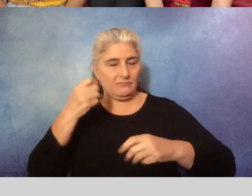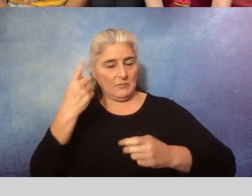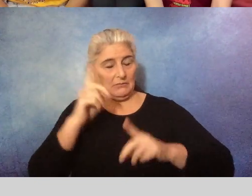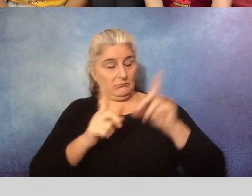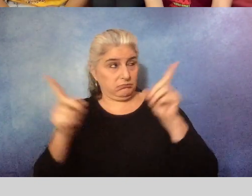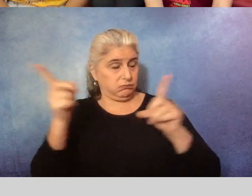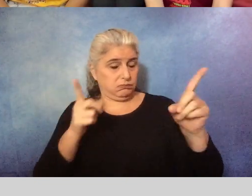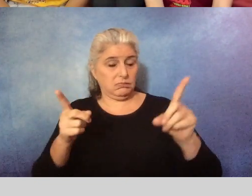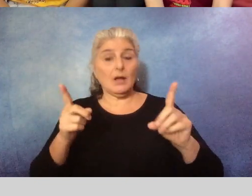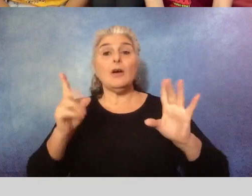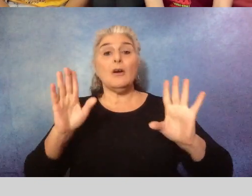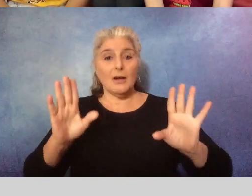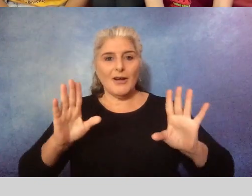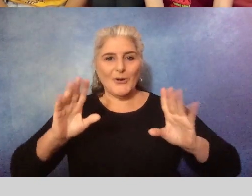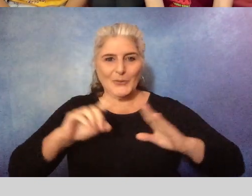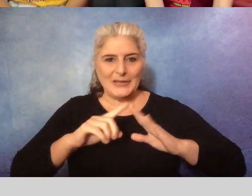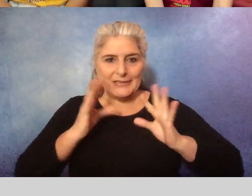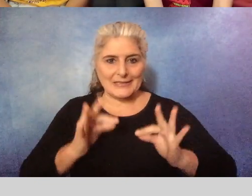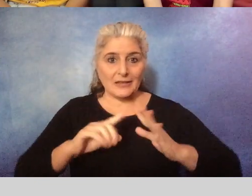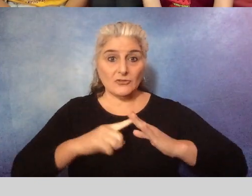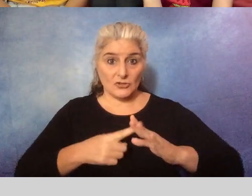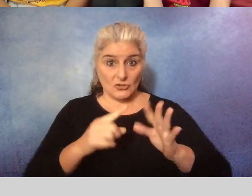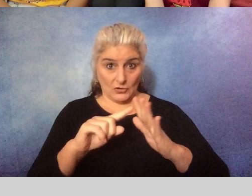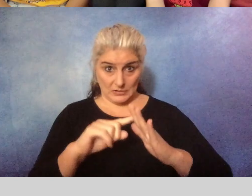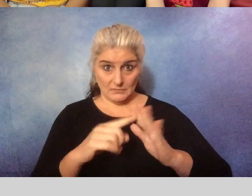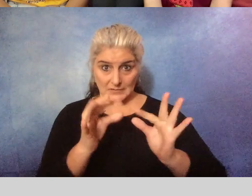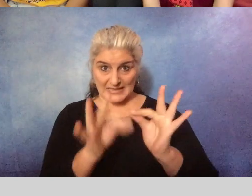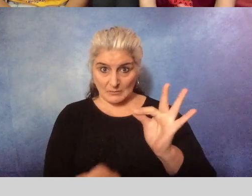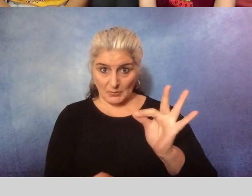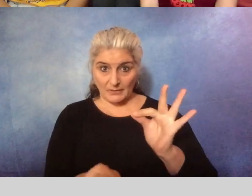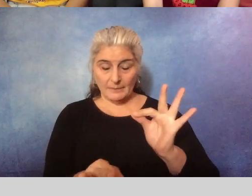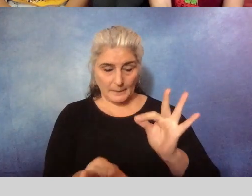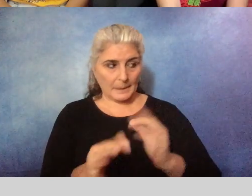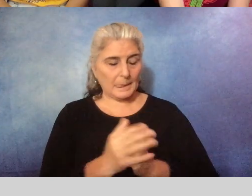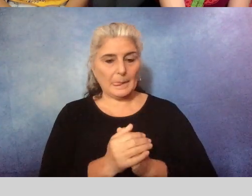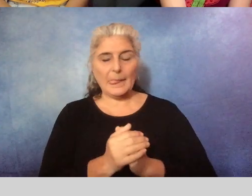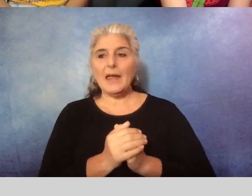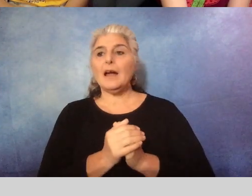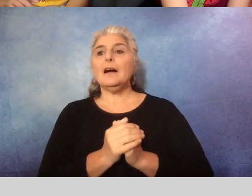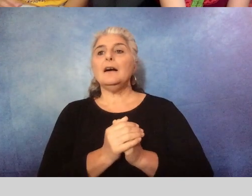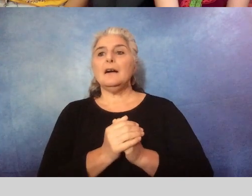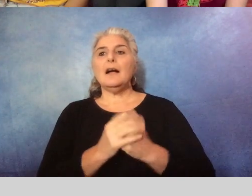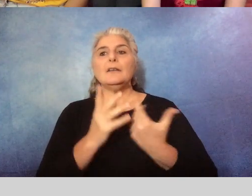And well, we started simple. [Dani] And we did what everyone does, actually.